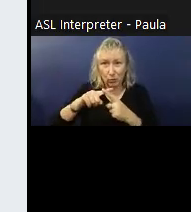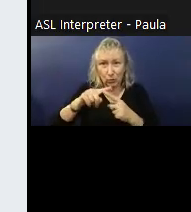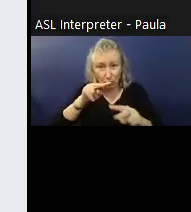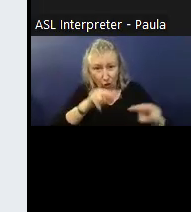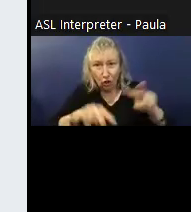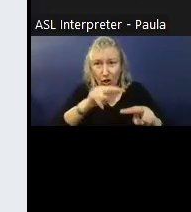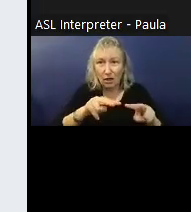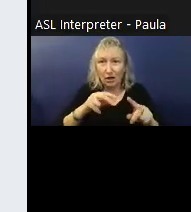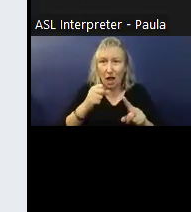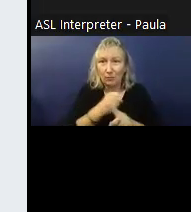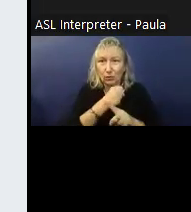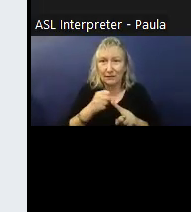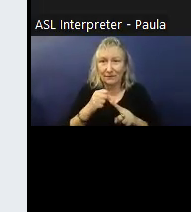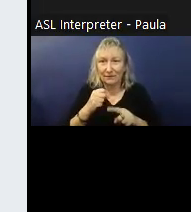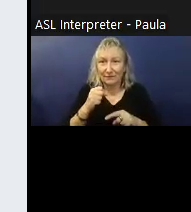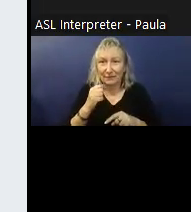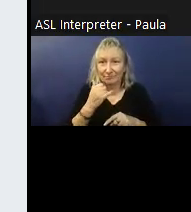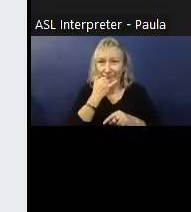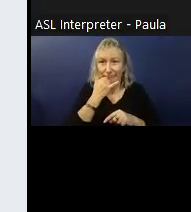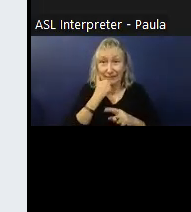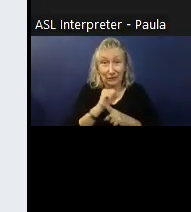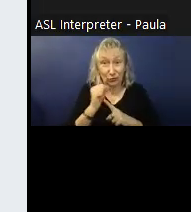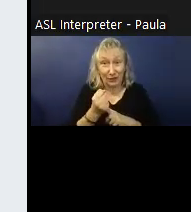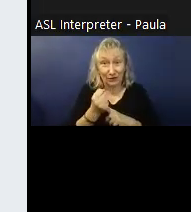So, yeah, very true. Thank you for pointing that out.